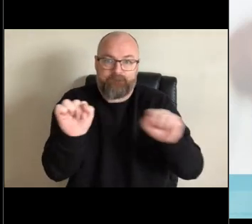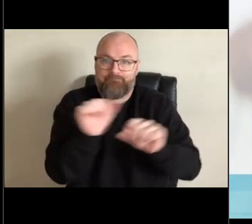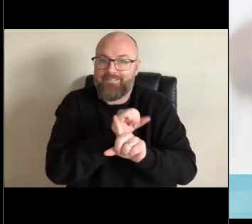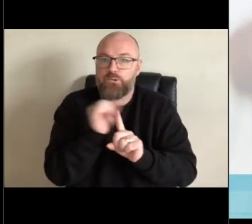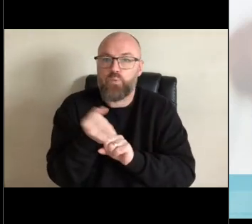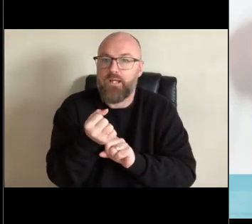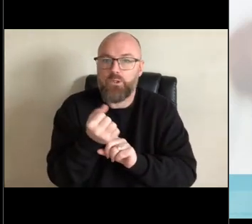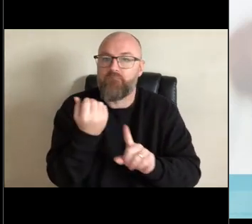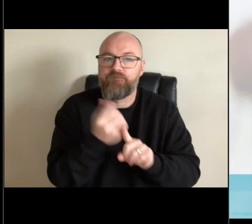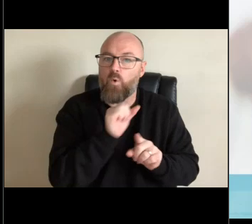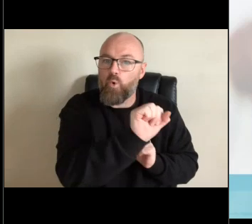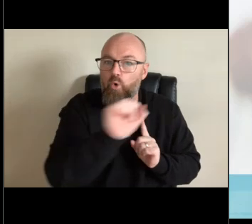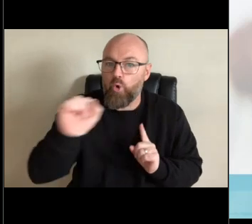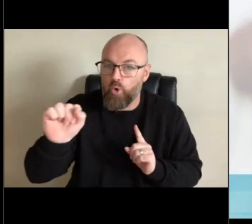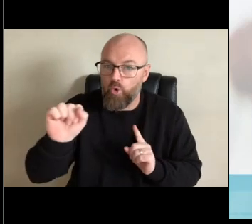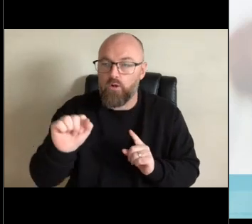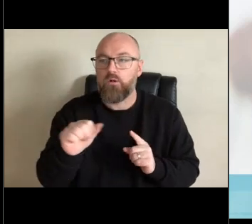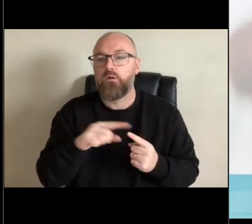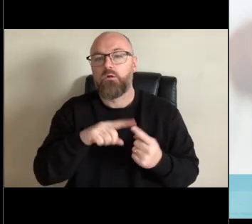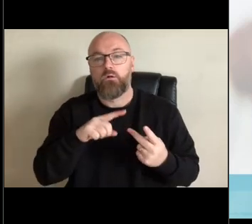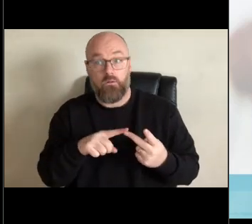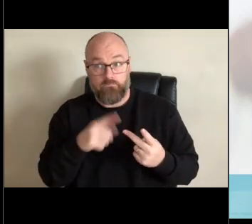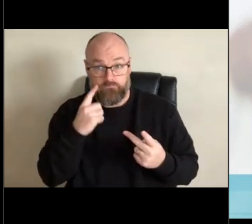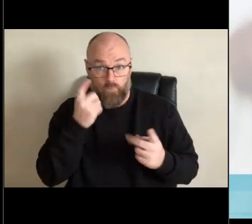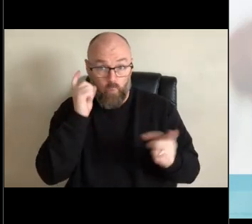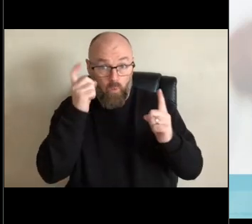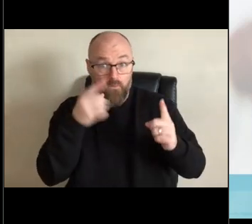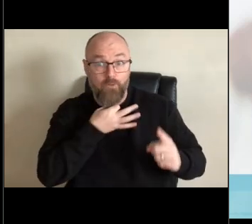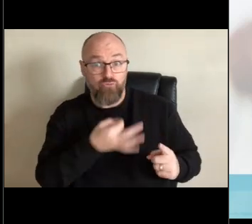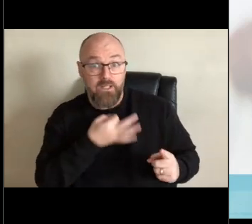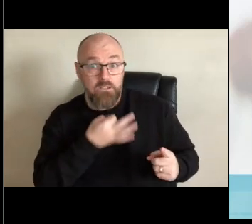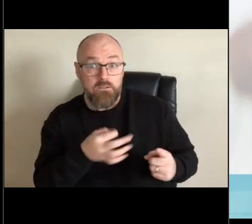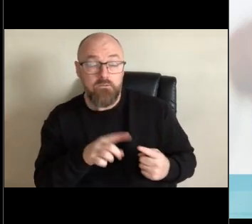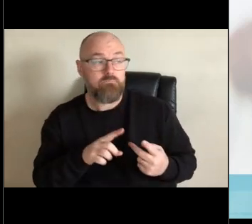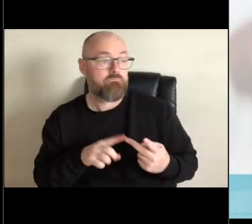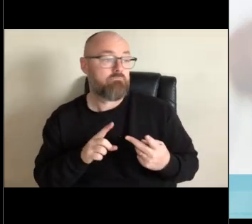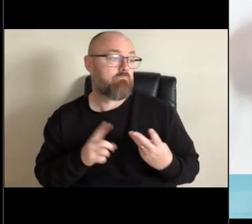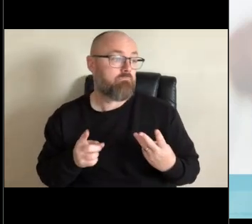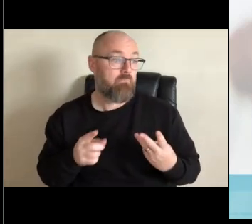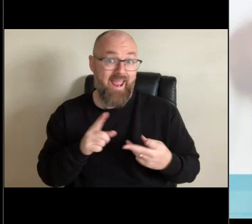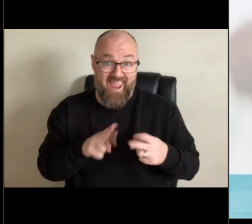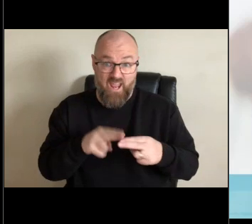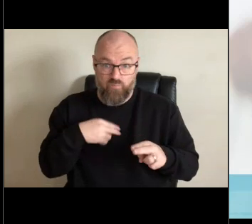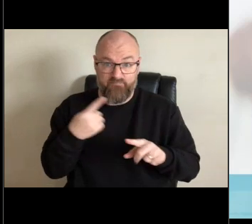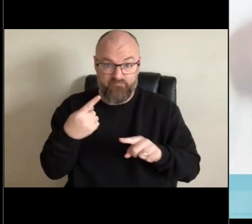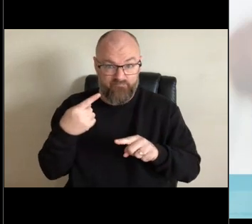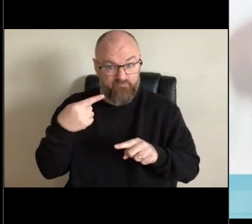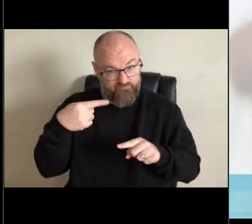there are concerns about risk whether if in in in enforcing the orders there might be concerns about